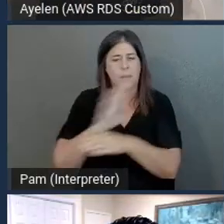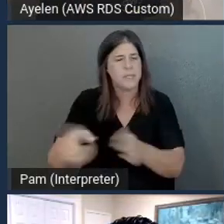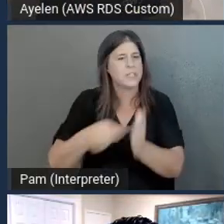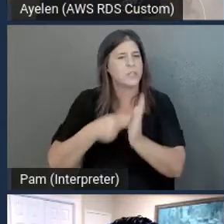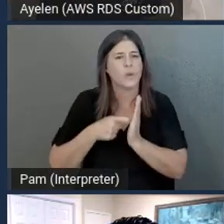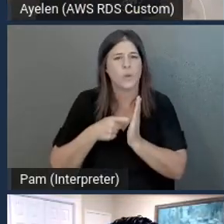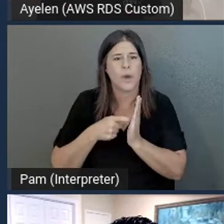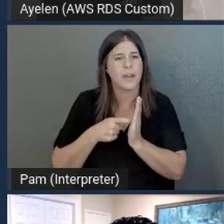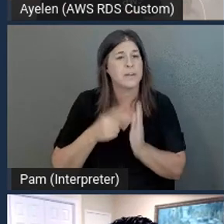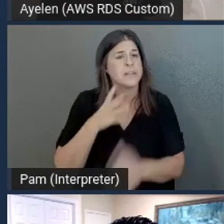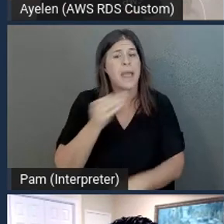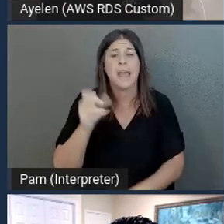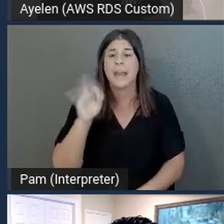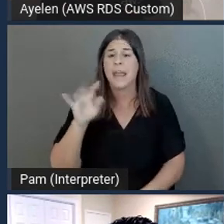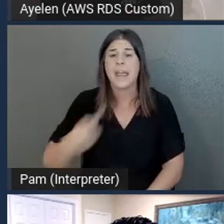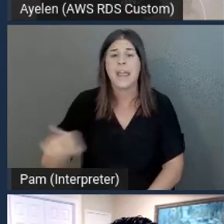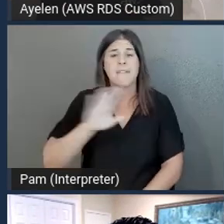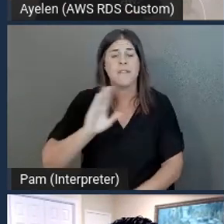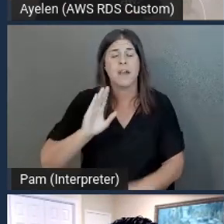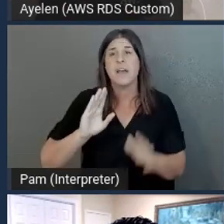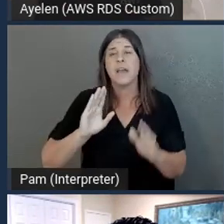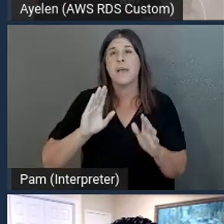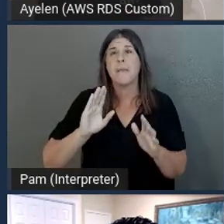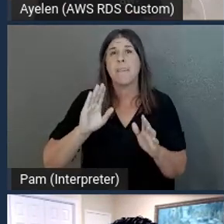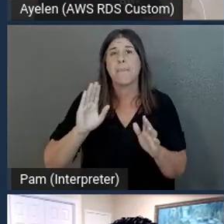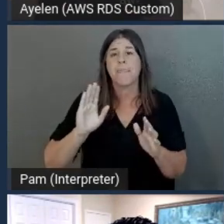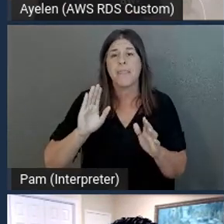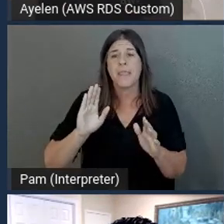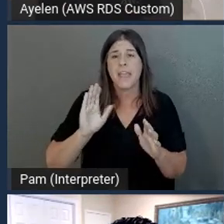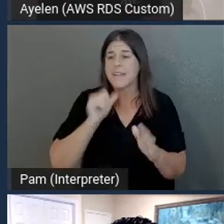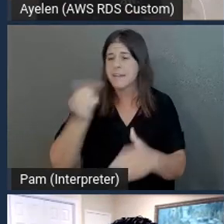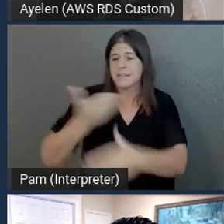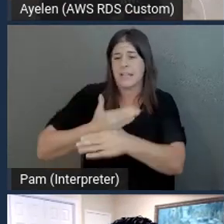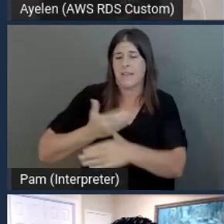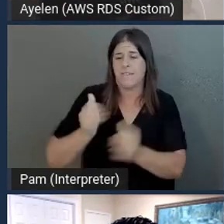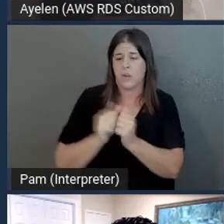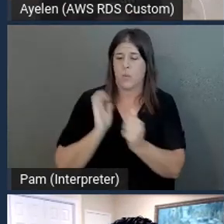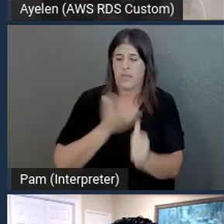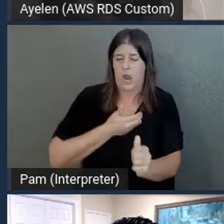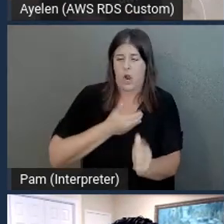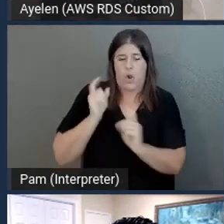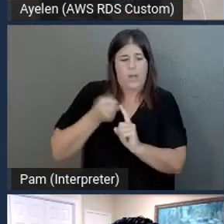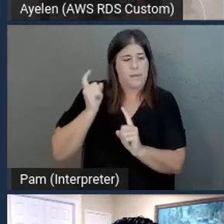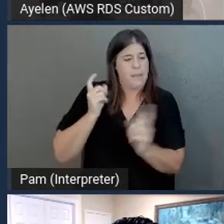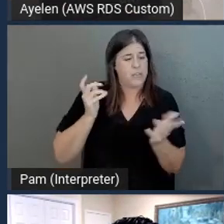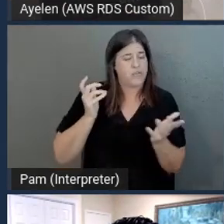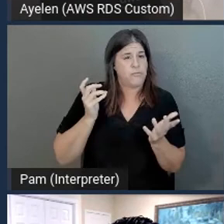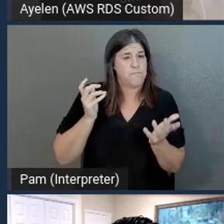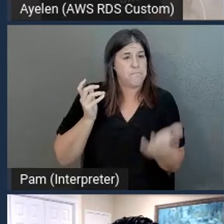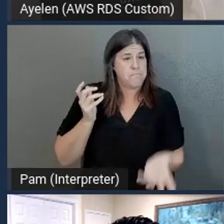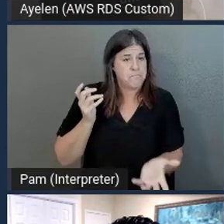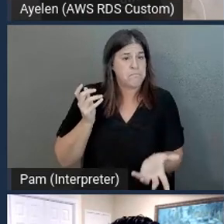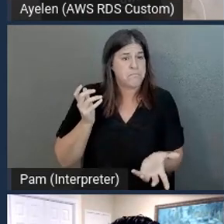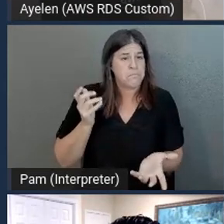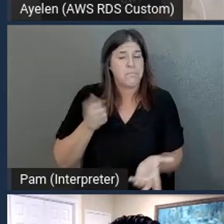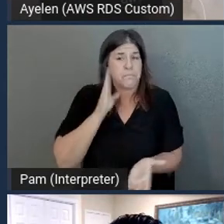And as long as it doesn't interfere with our automation, it's going to run.